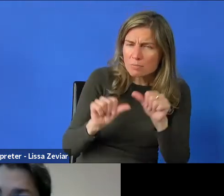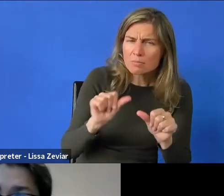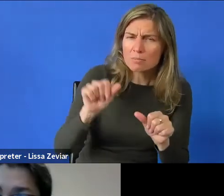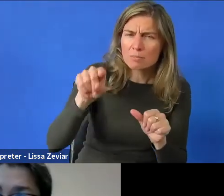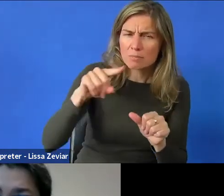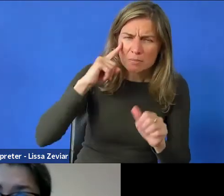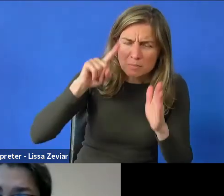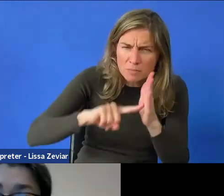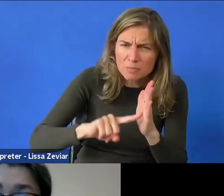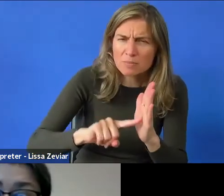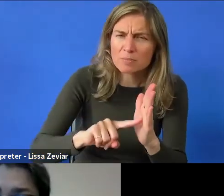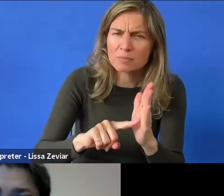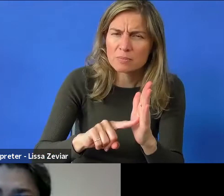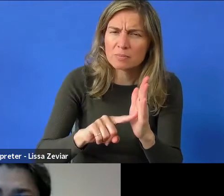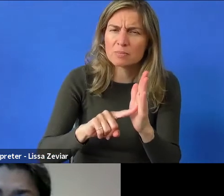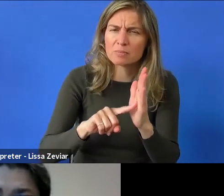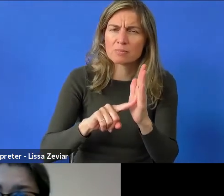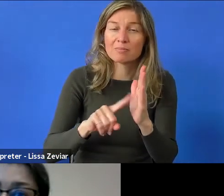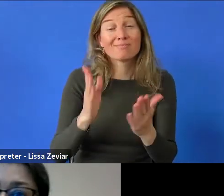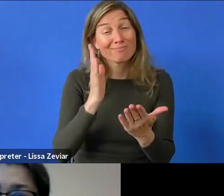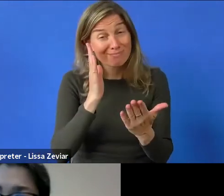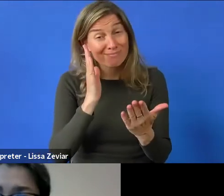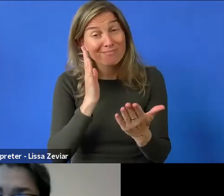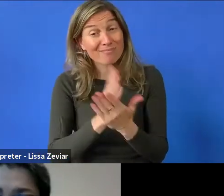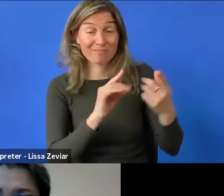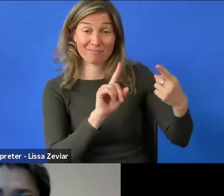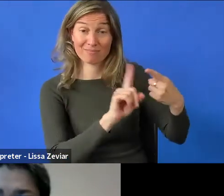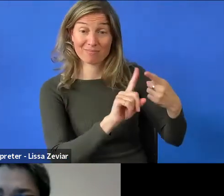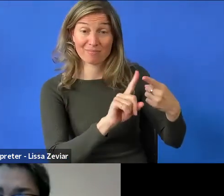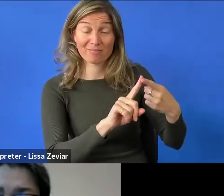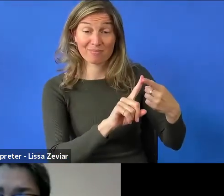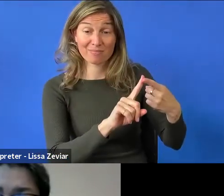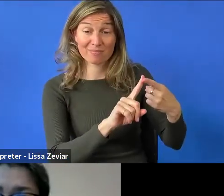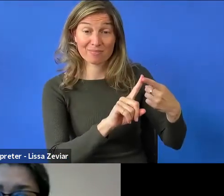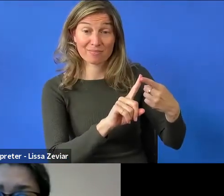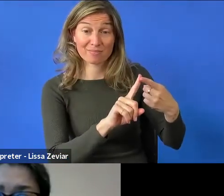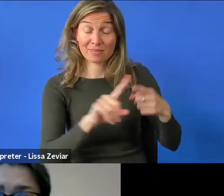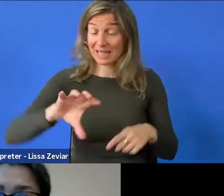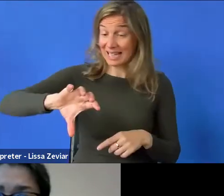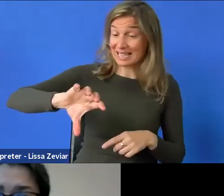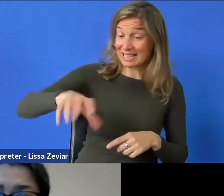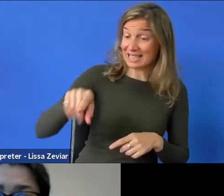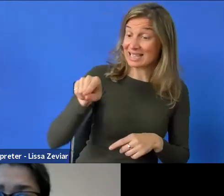first of all, you have to be sure the state party has signed and ratified